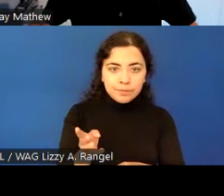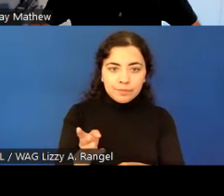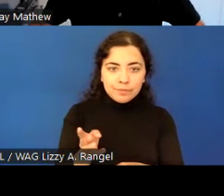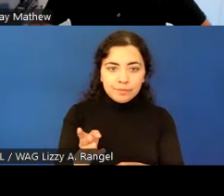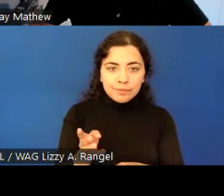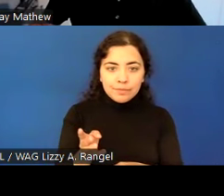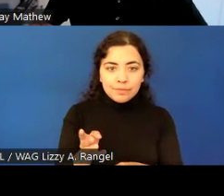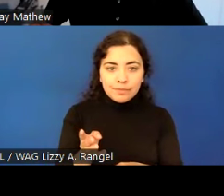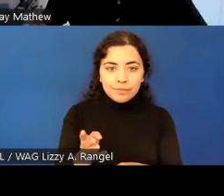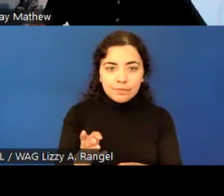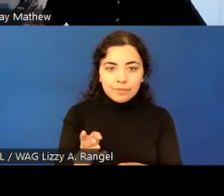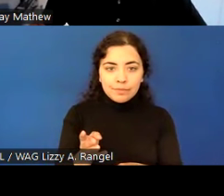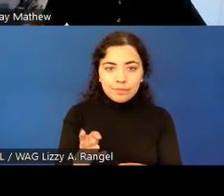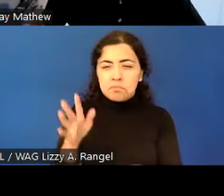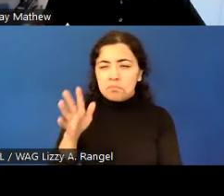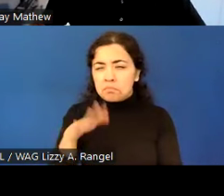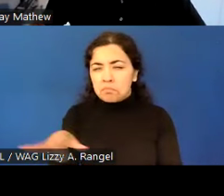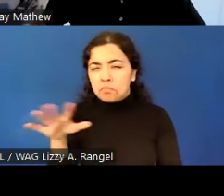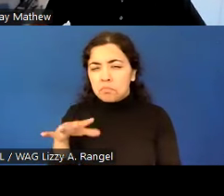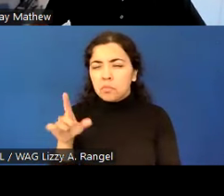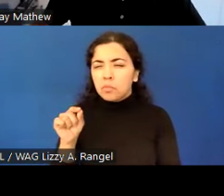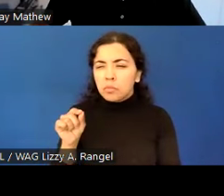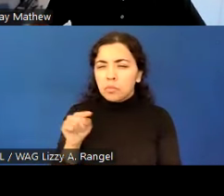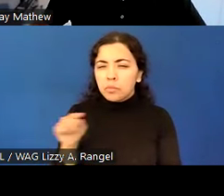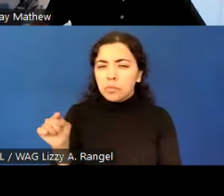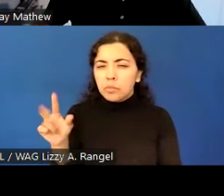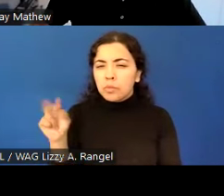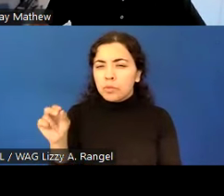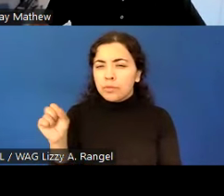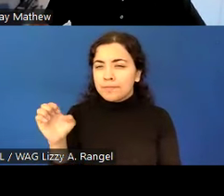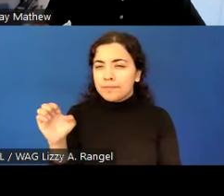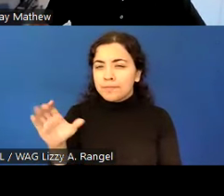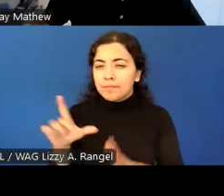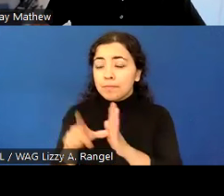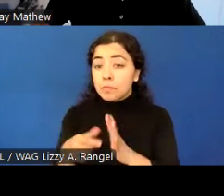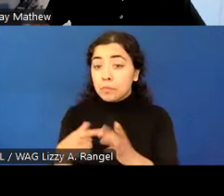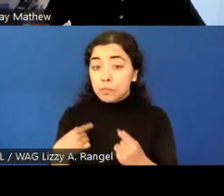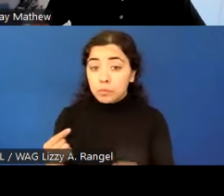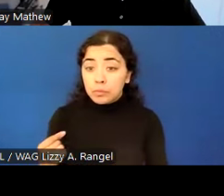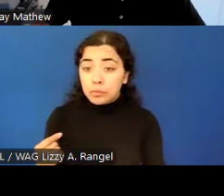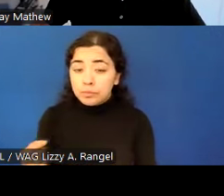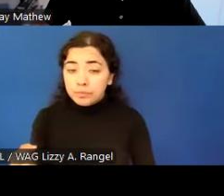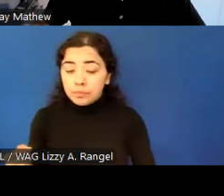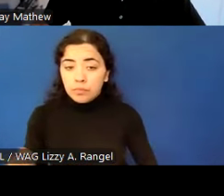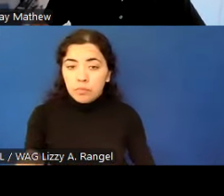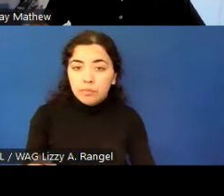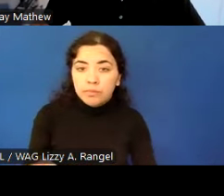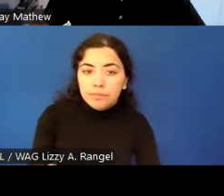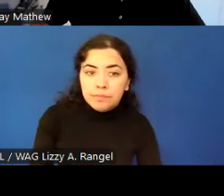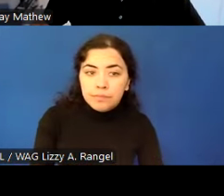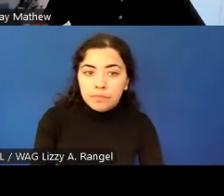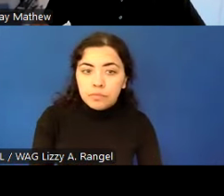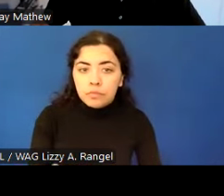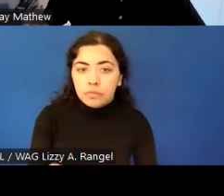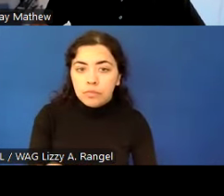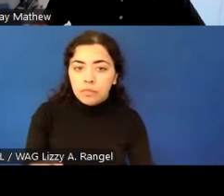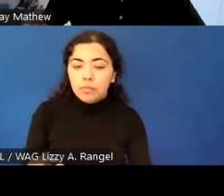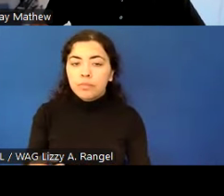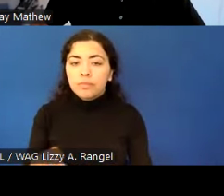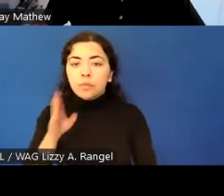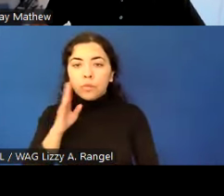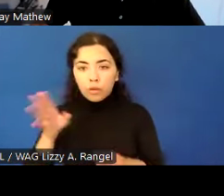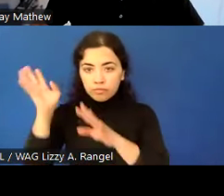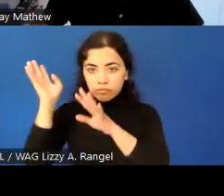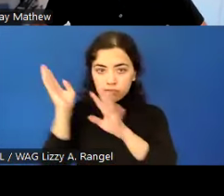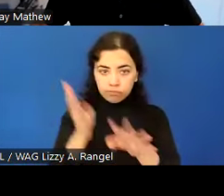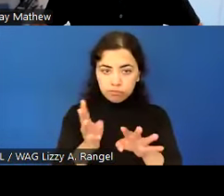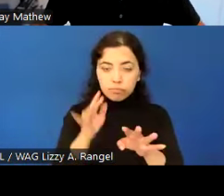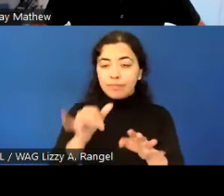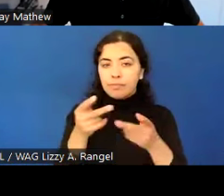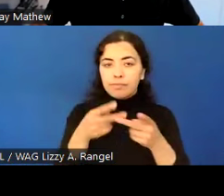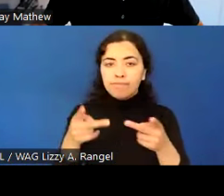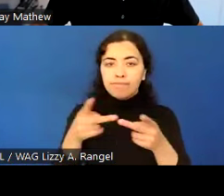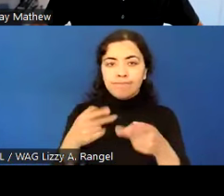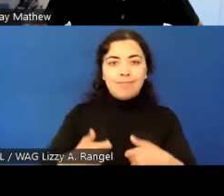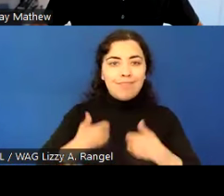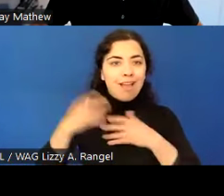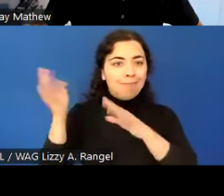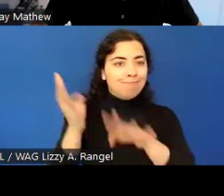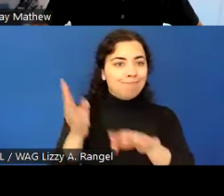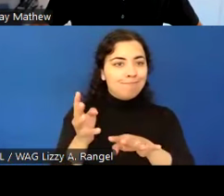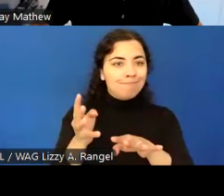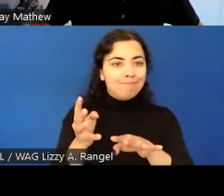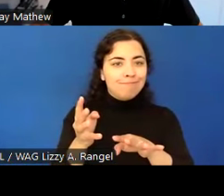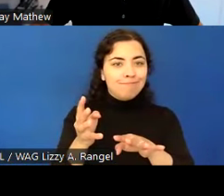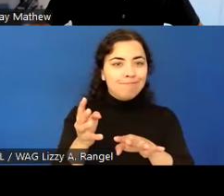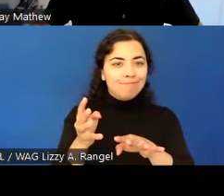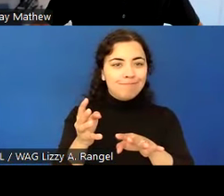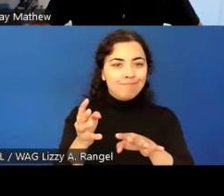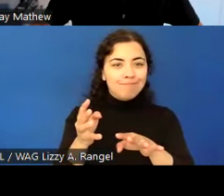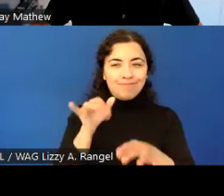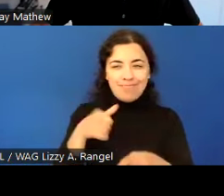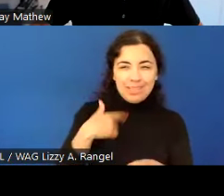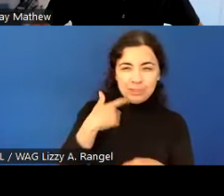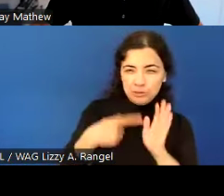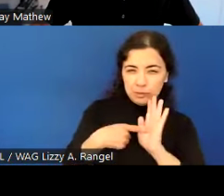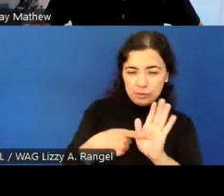and then about 20 to 30 seconds later, this will be broadcasted to that destination that I just